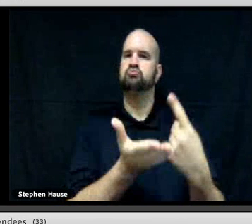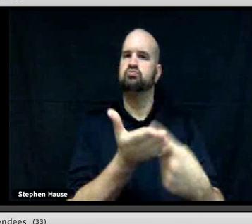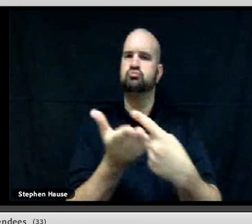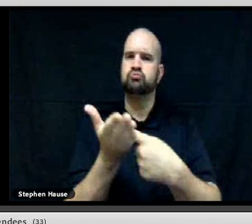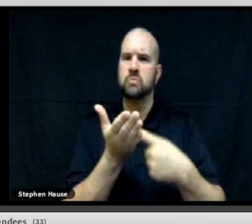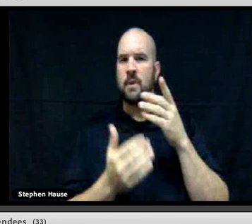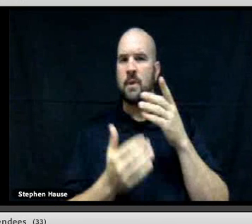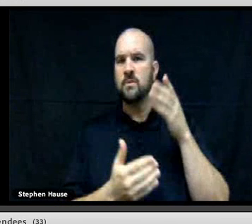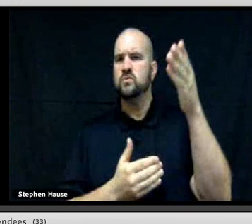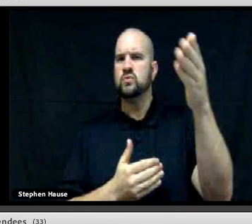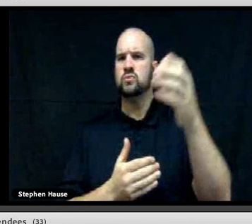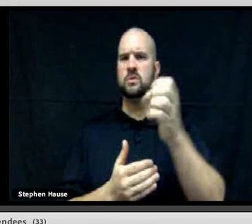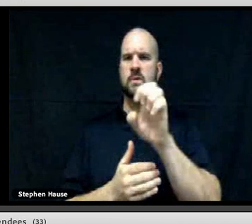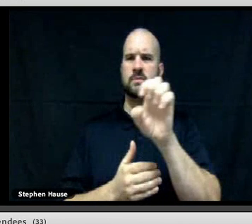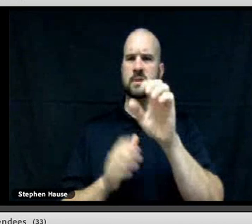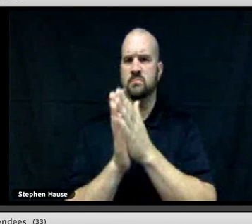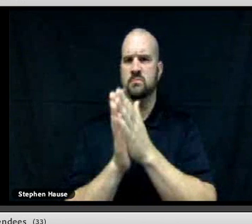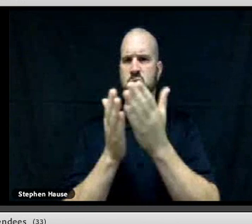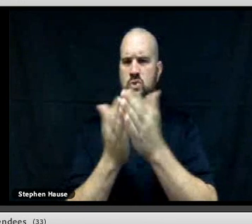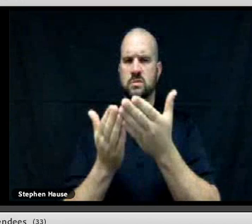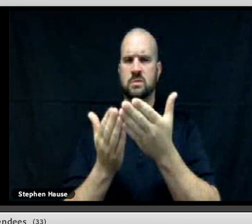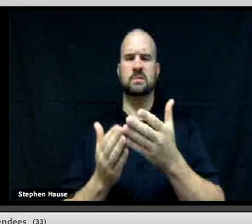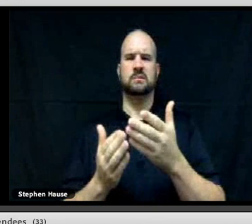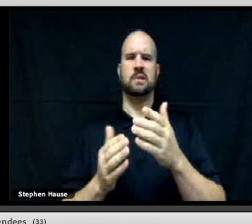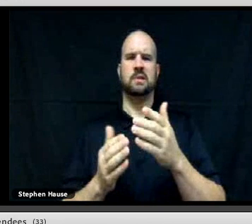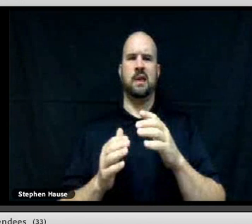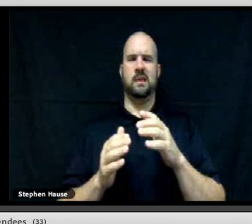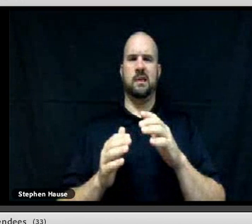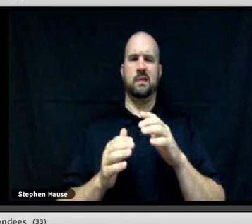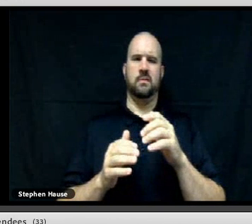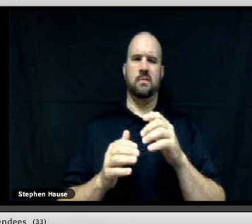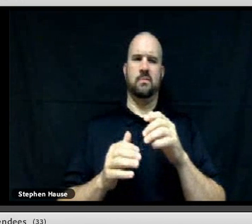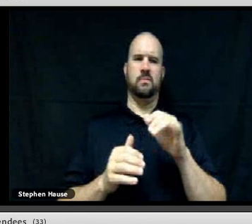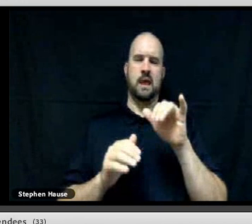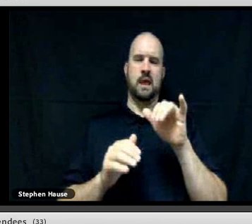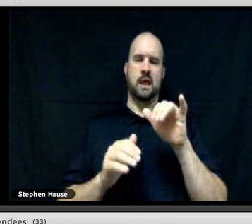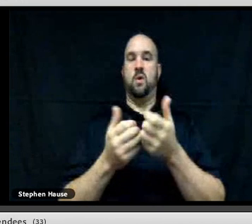and the state of the format, um, that e-books are being provided.